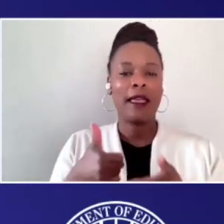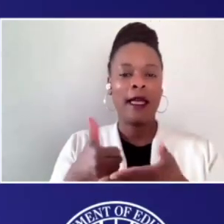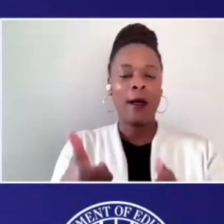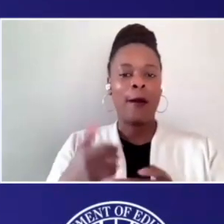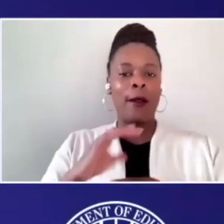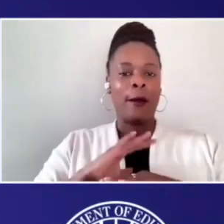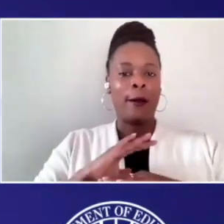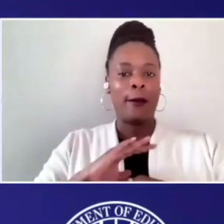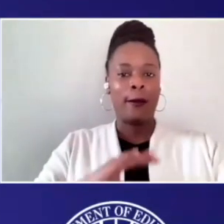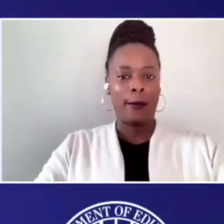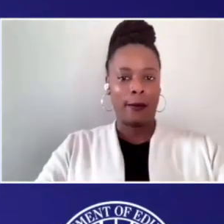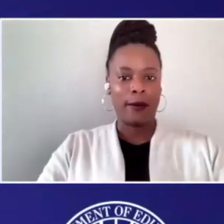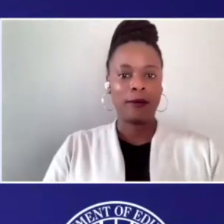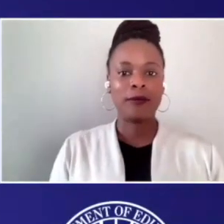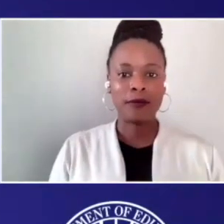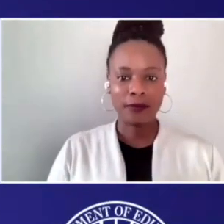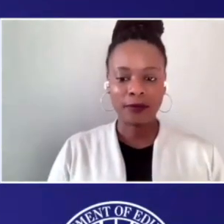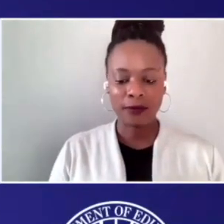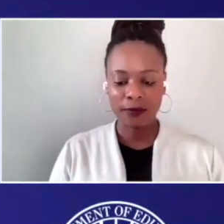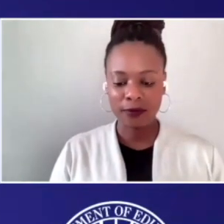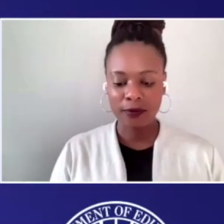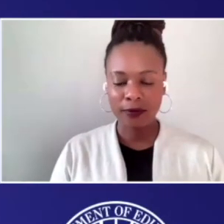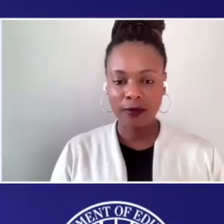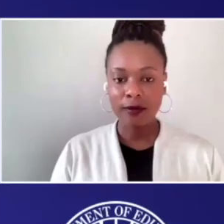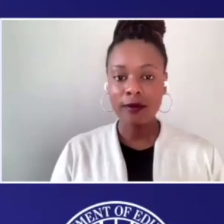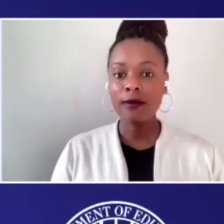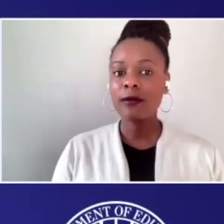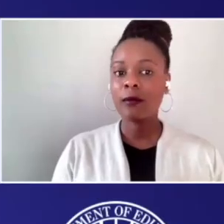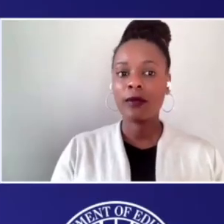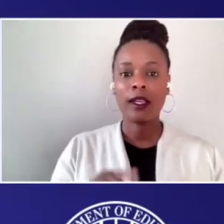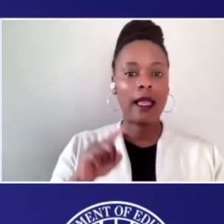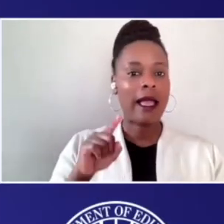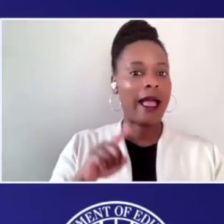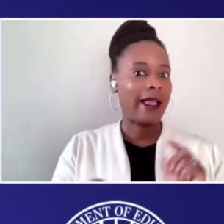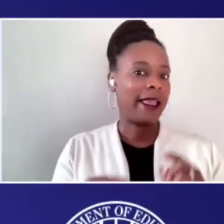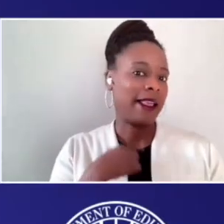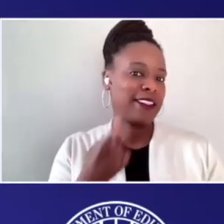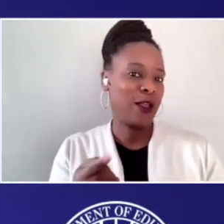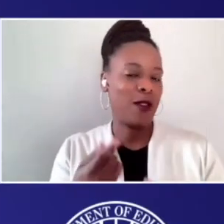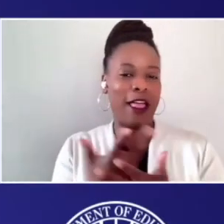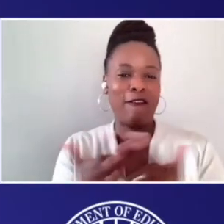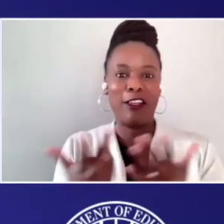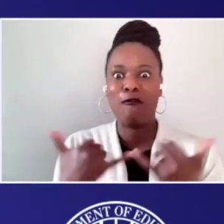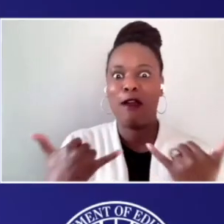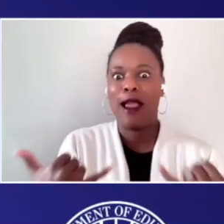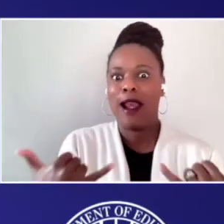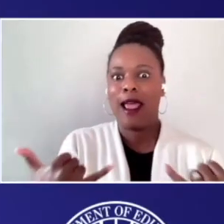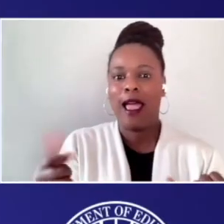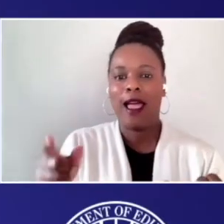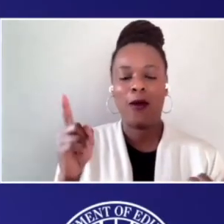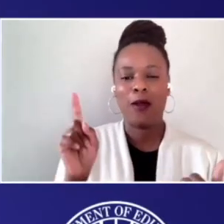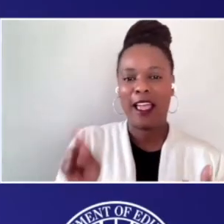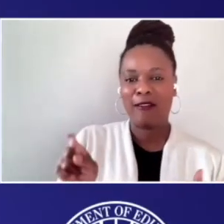presented to us yesterday. But, you know, I can't reveal everything at once. I got to keep you waiting and guessing so that you, you stay engaged with